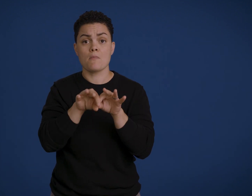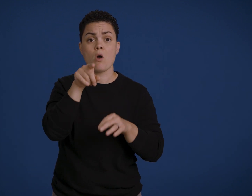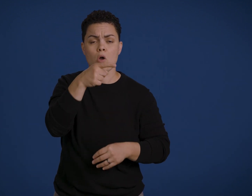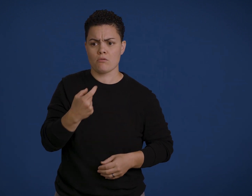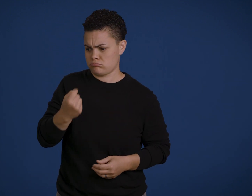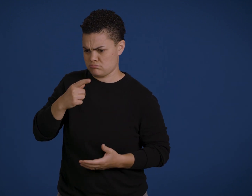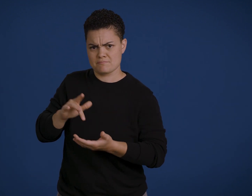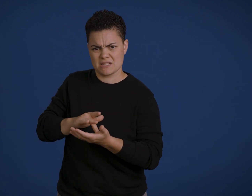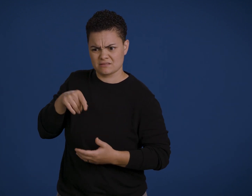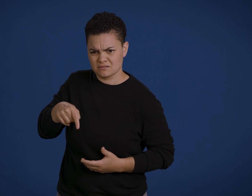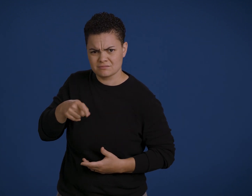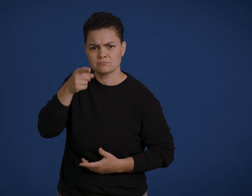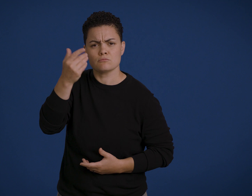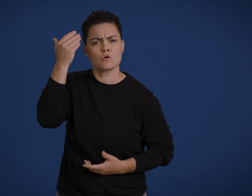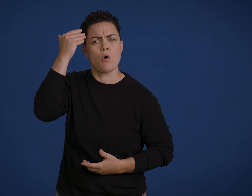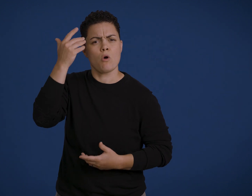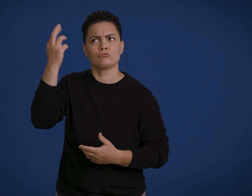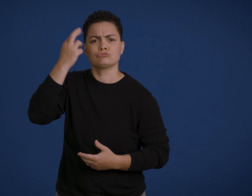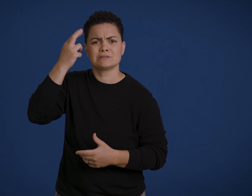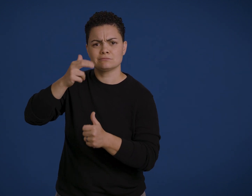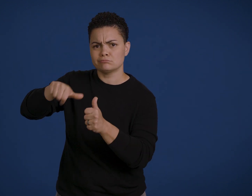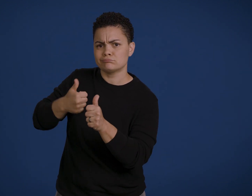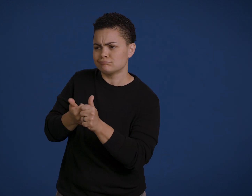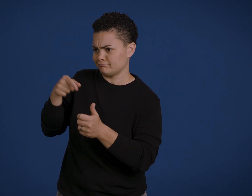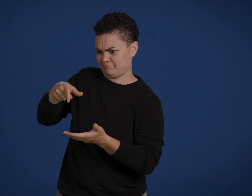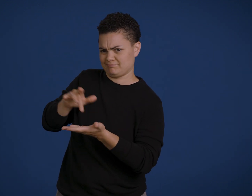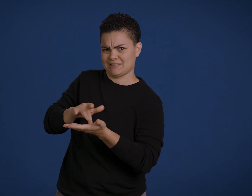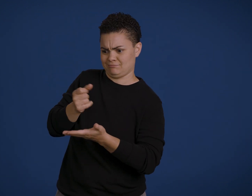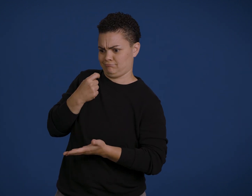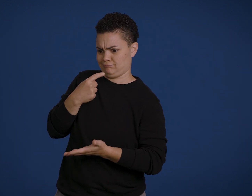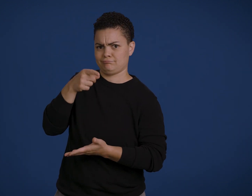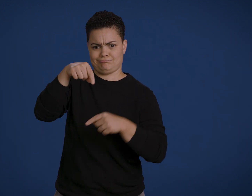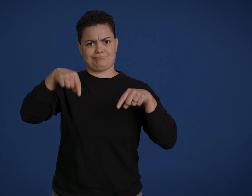are taking and understand the role that these medications play in your time at High Point.